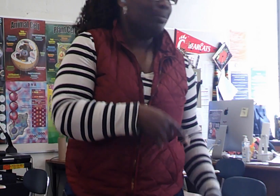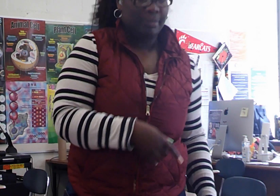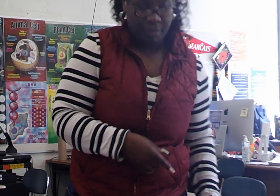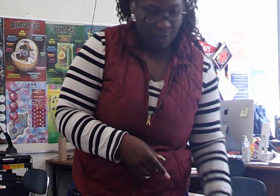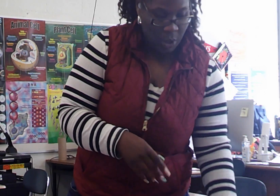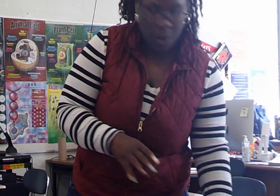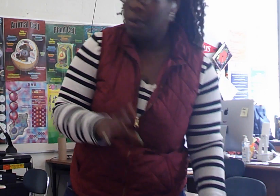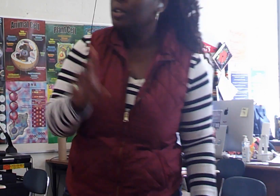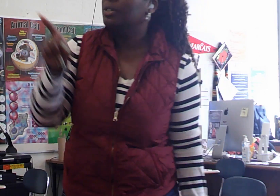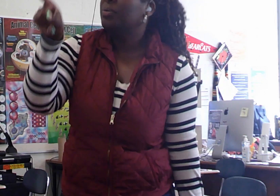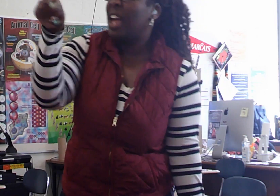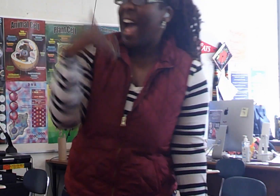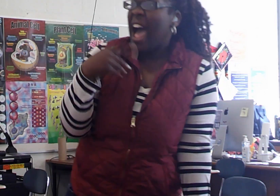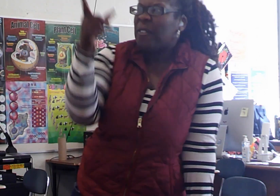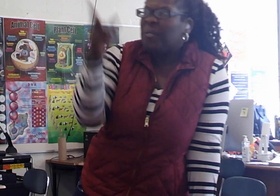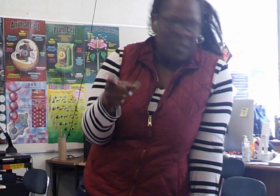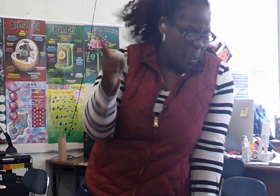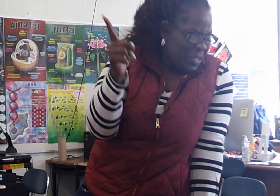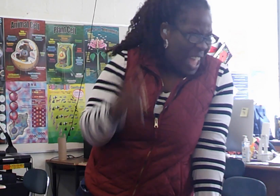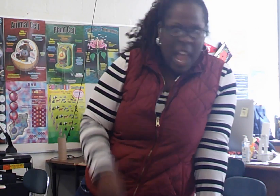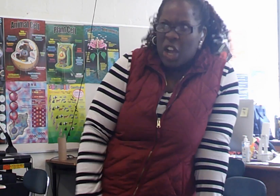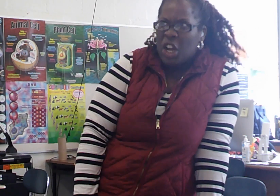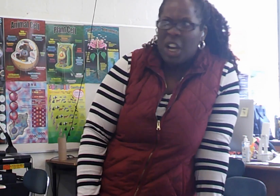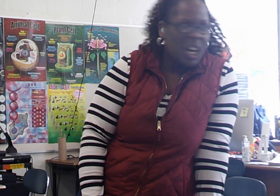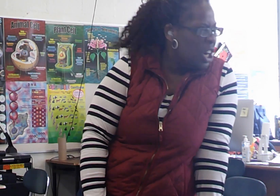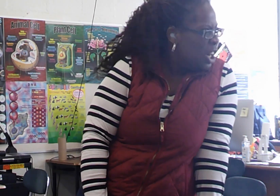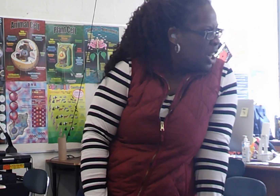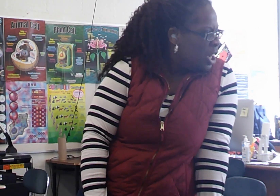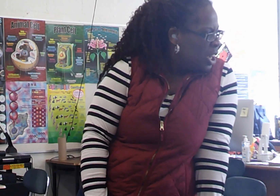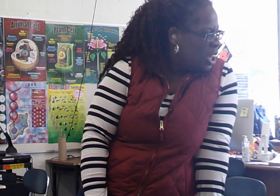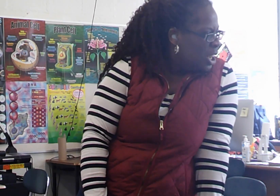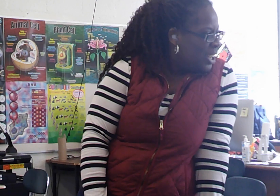I feel you. I have it here. What's there?